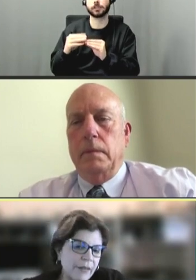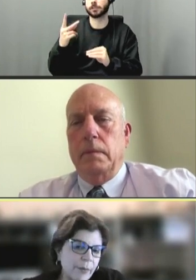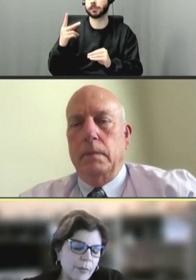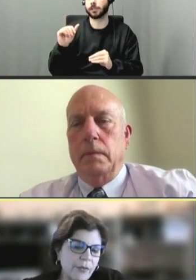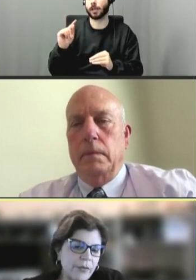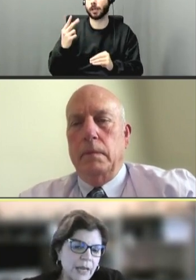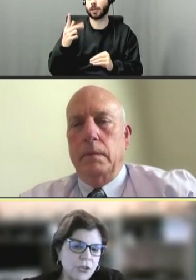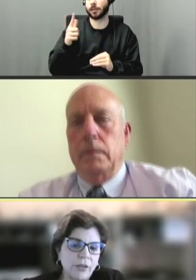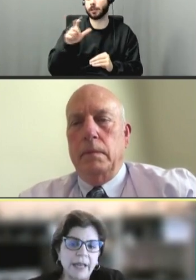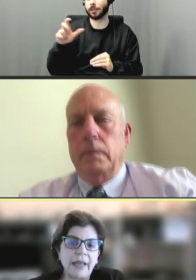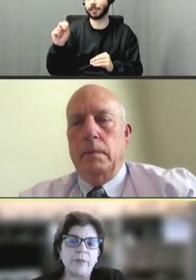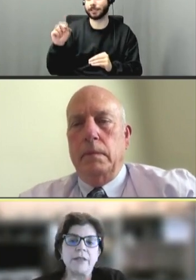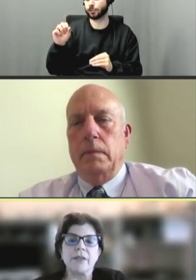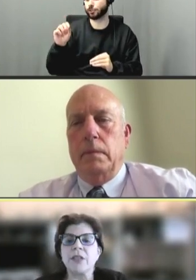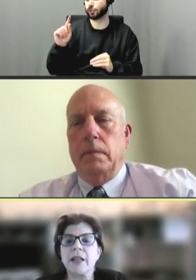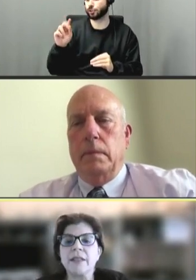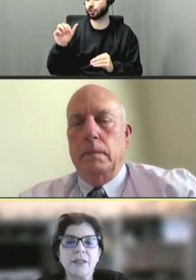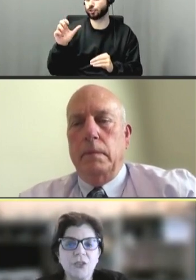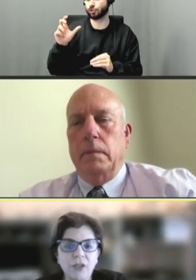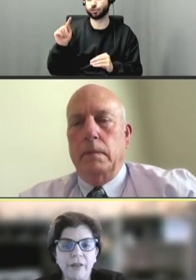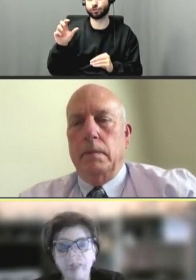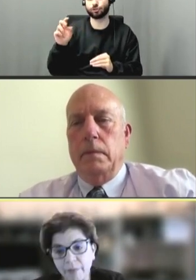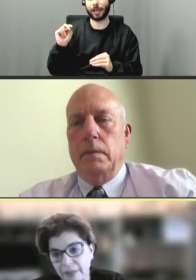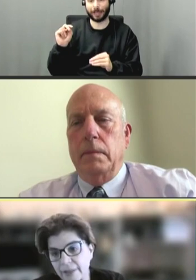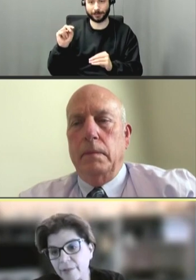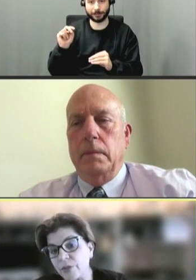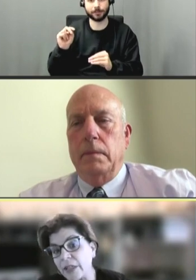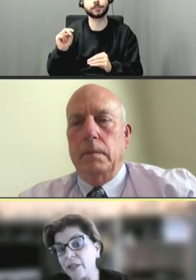was a staff member of the National Academies of Sciences, Engineering and Medicine, presented